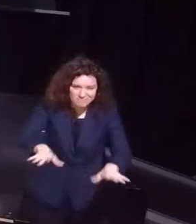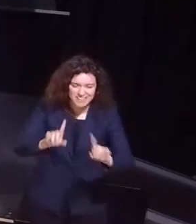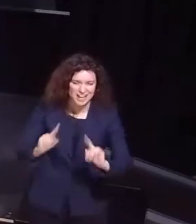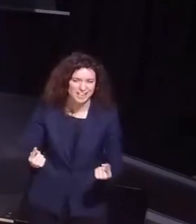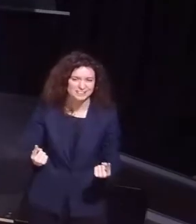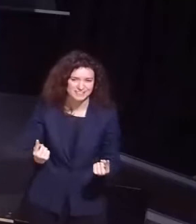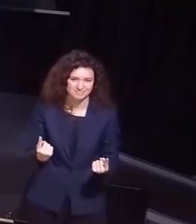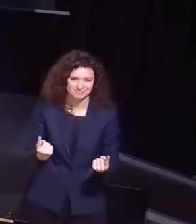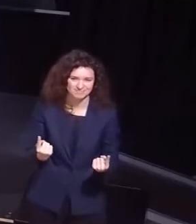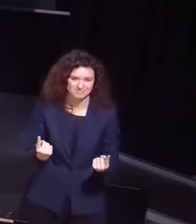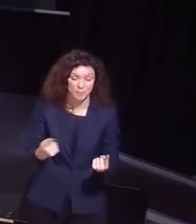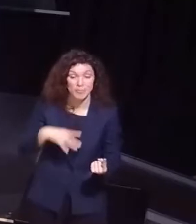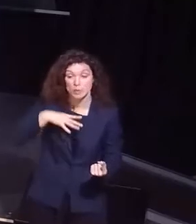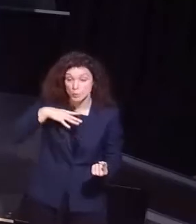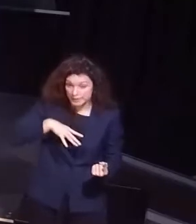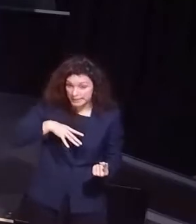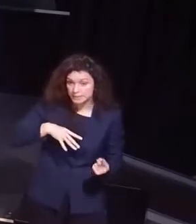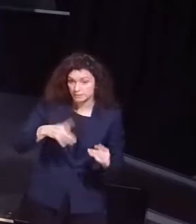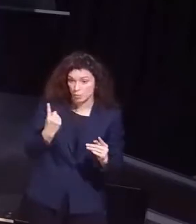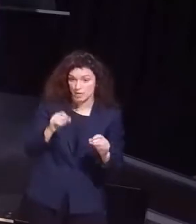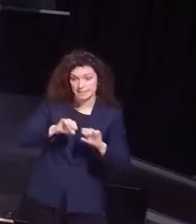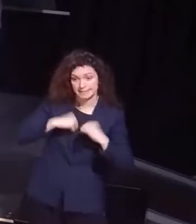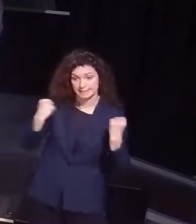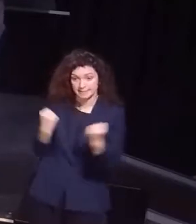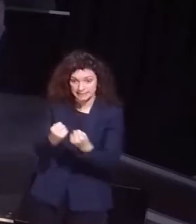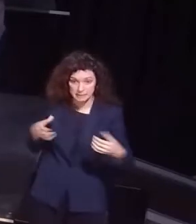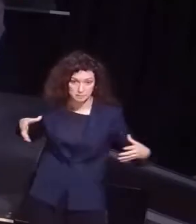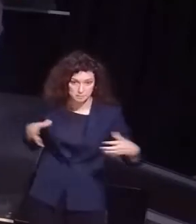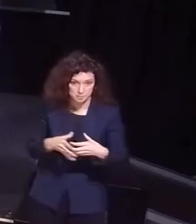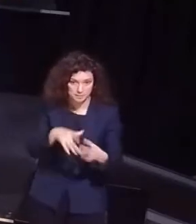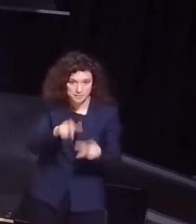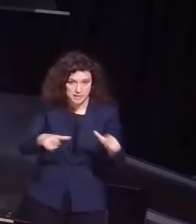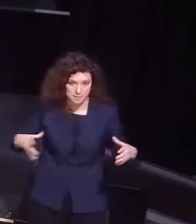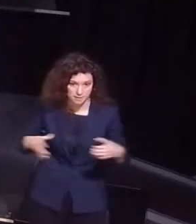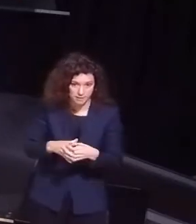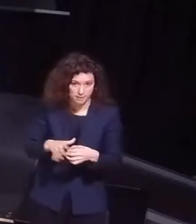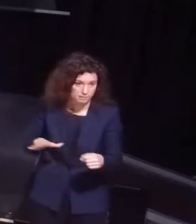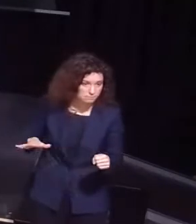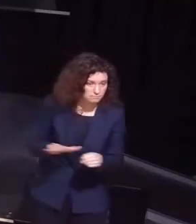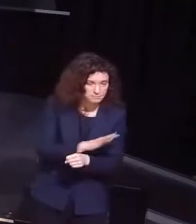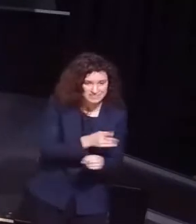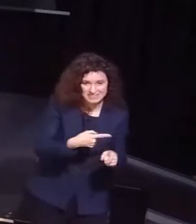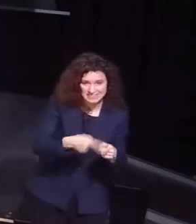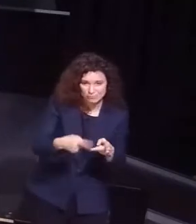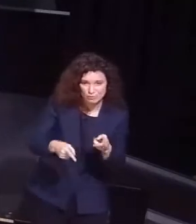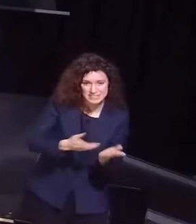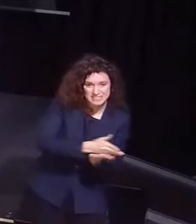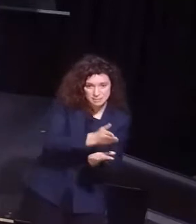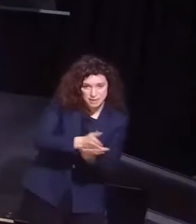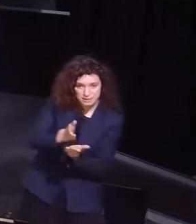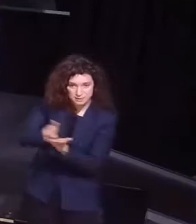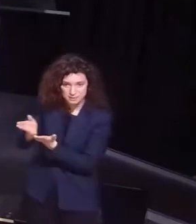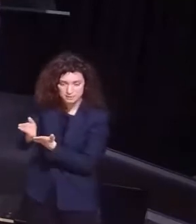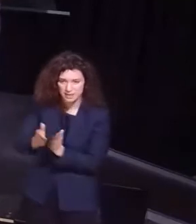It takes a team of people across disciplines and throughout the development life cycle